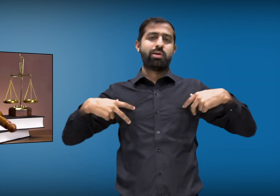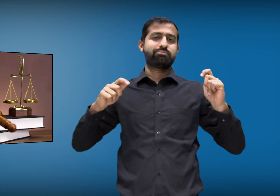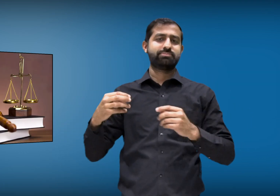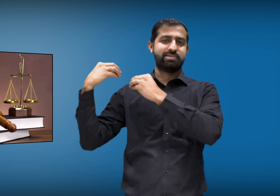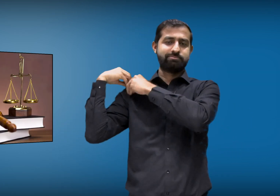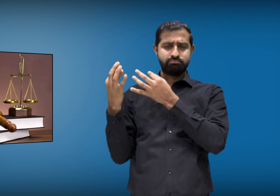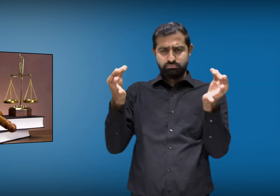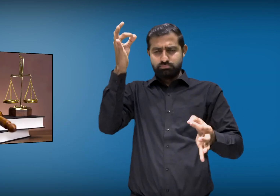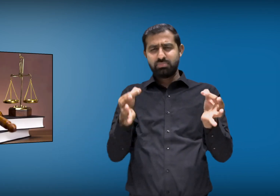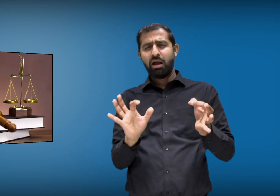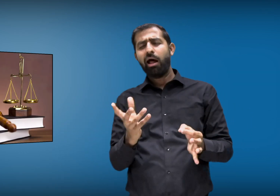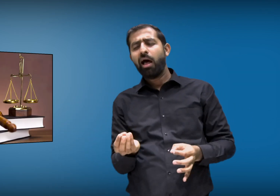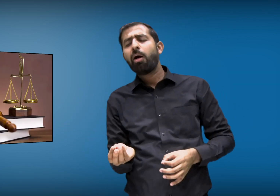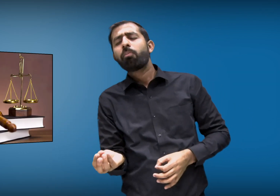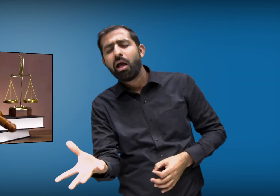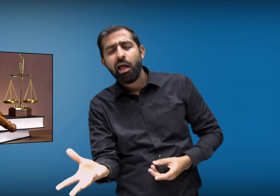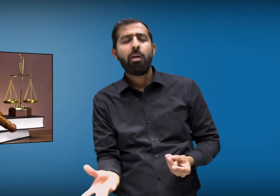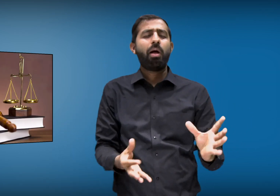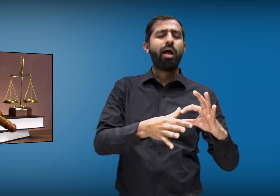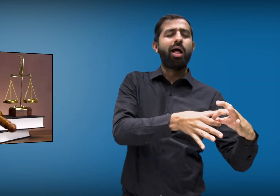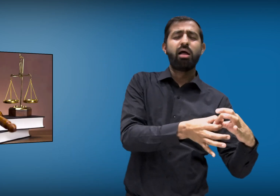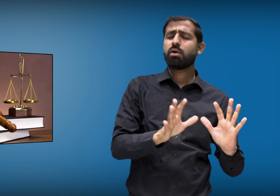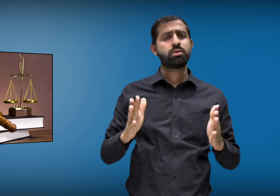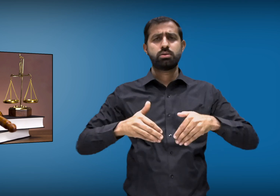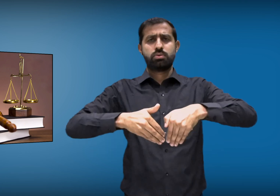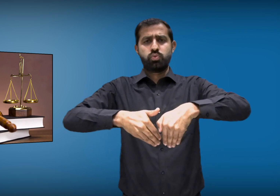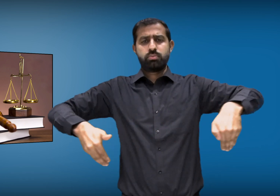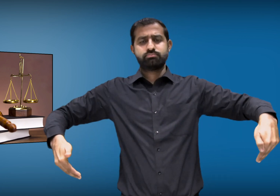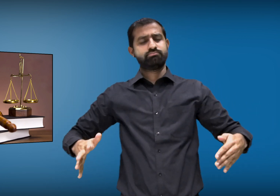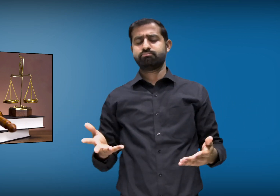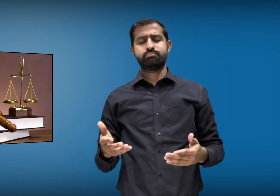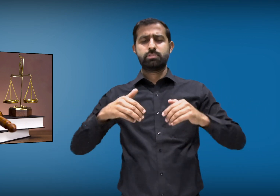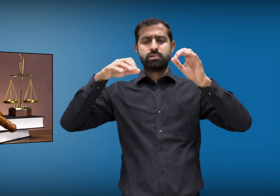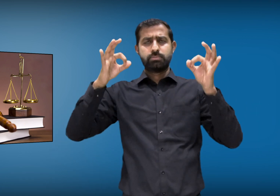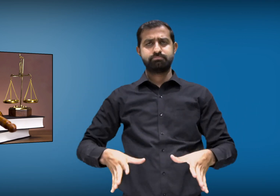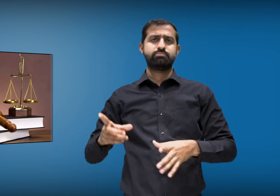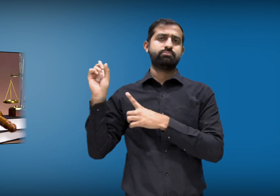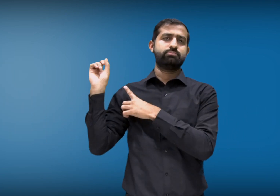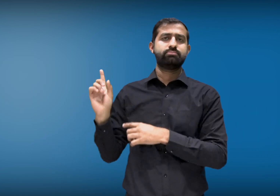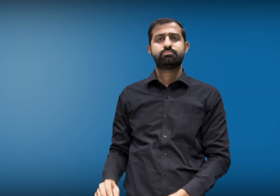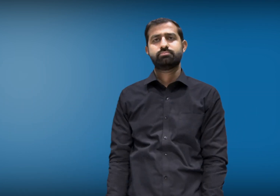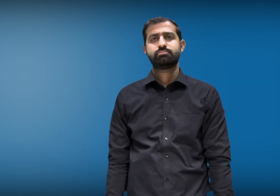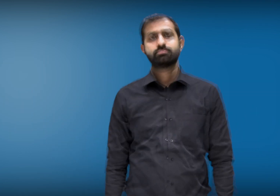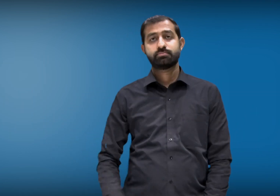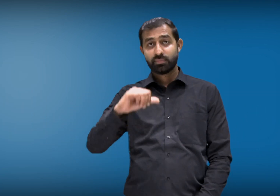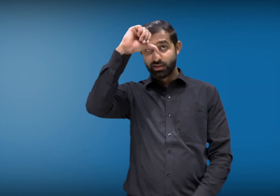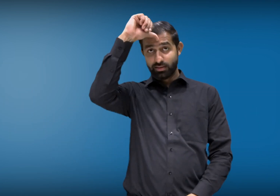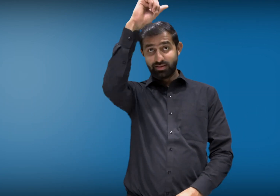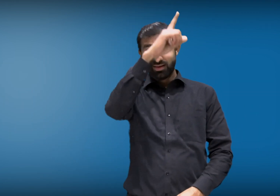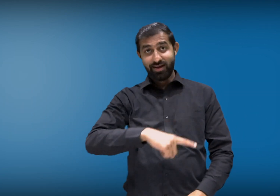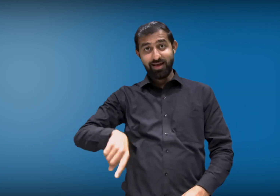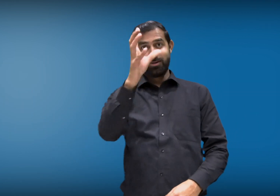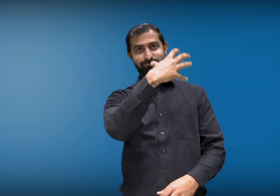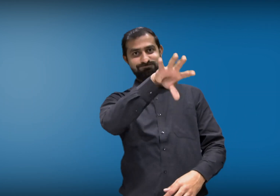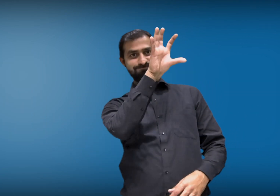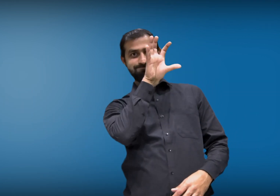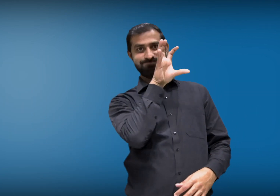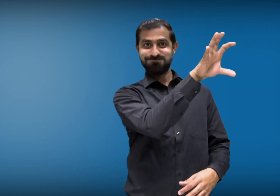again, it is the judiciary who resolves the conflict without any biases. In India,